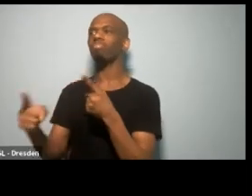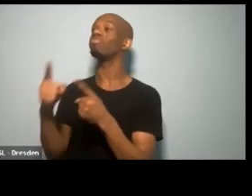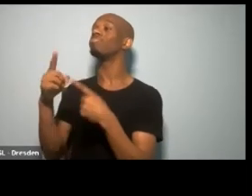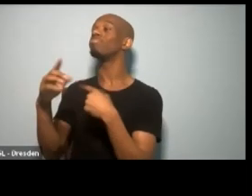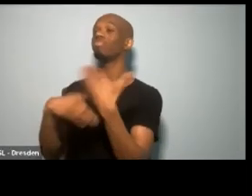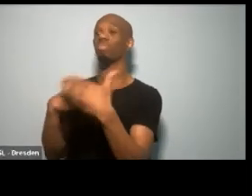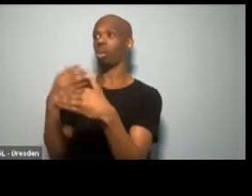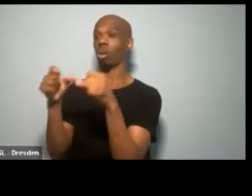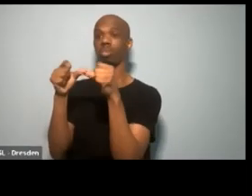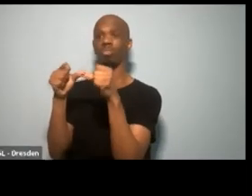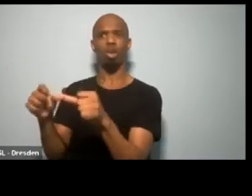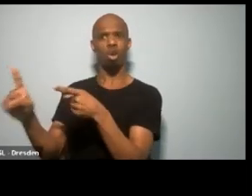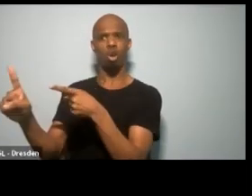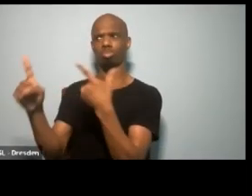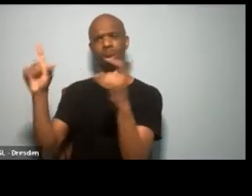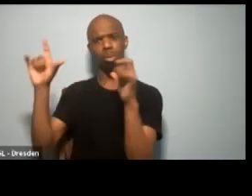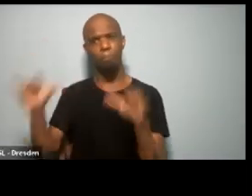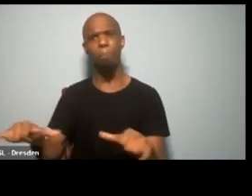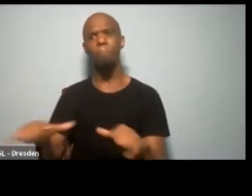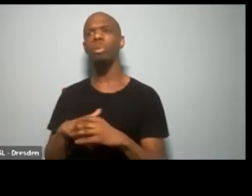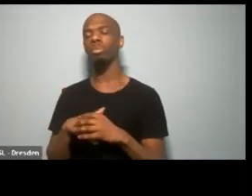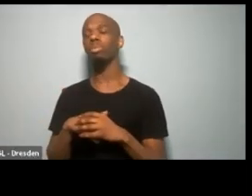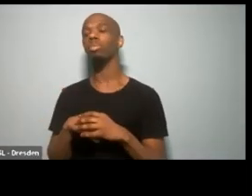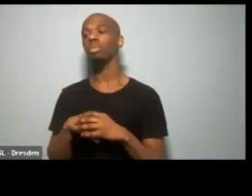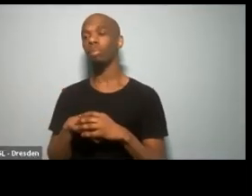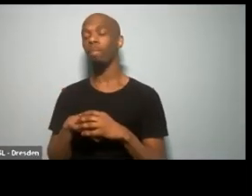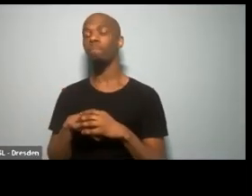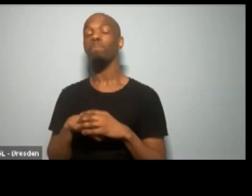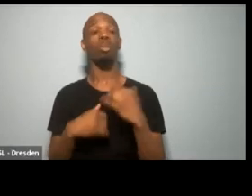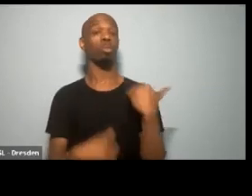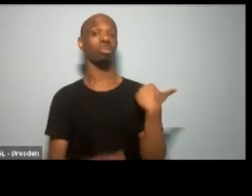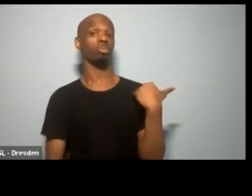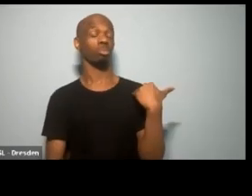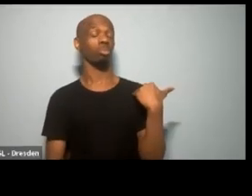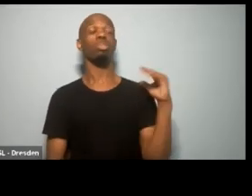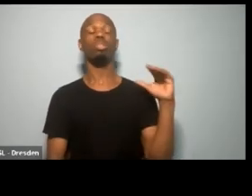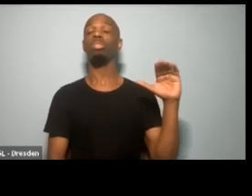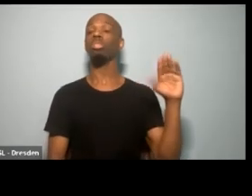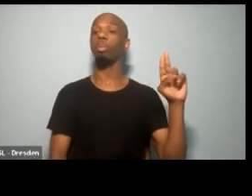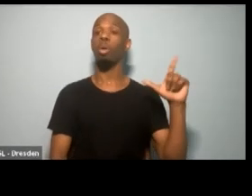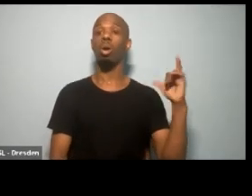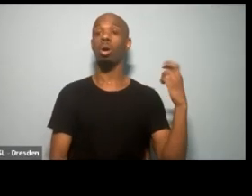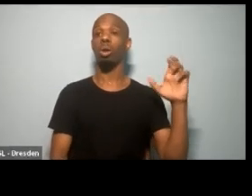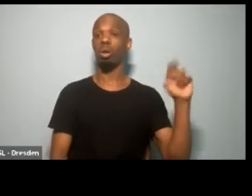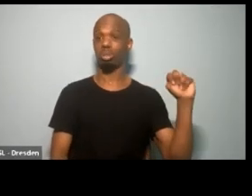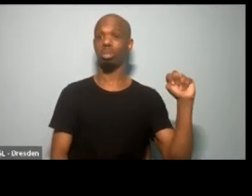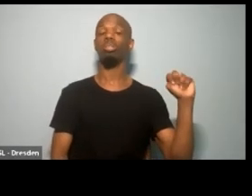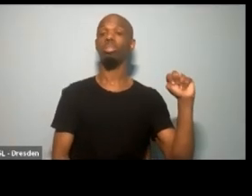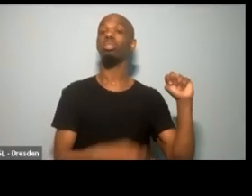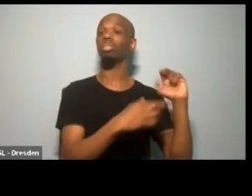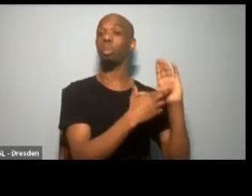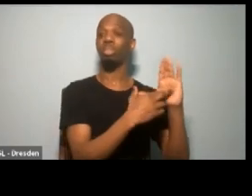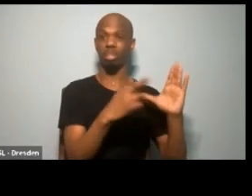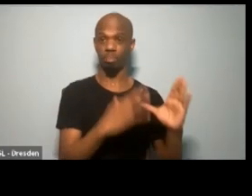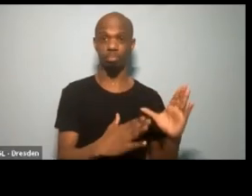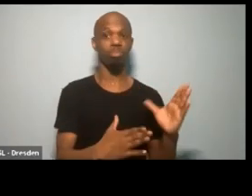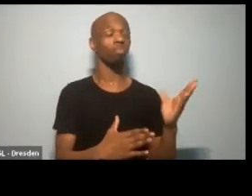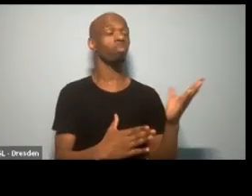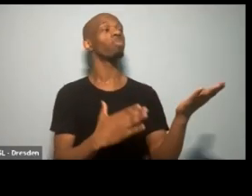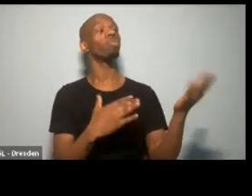Recently, Bulgarian Embassy engaged with us to begin to explore ways